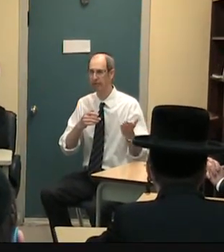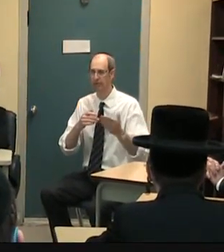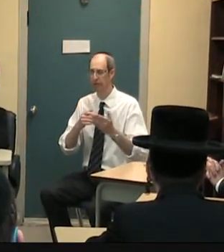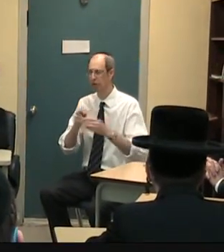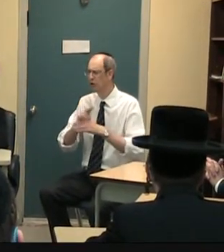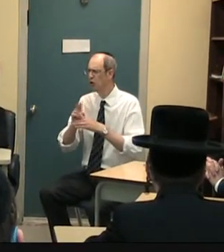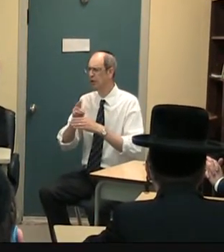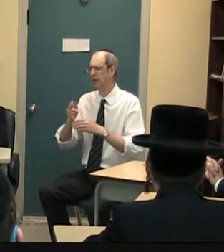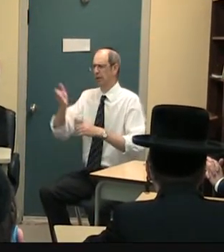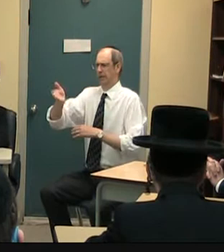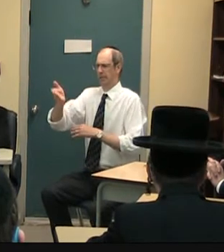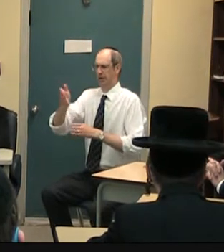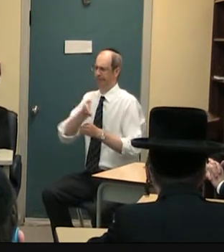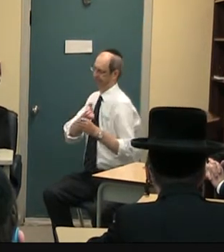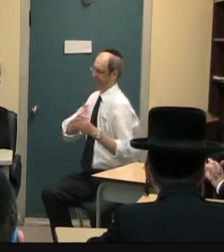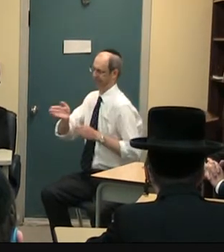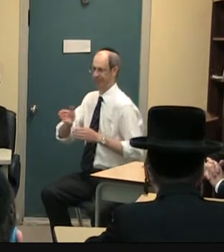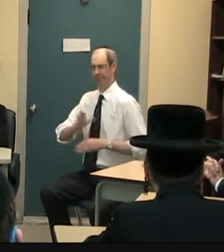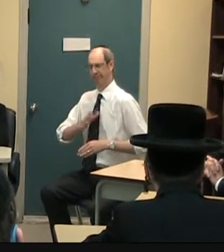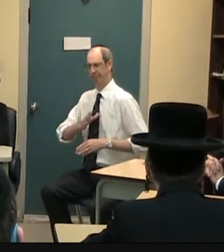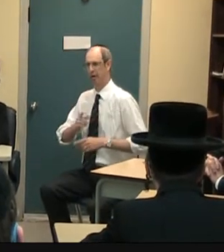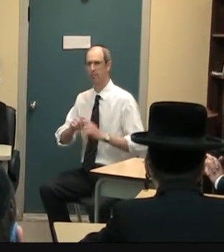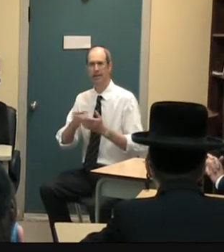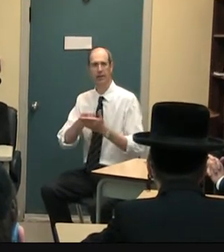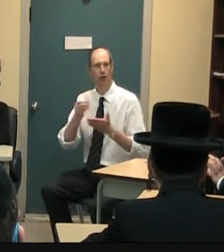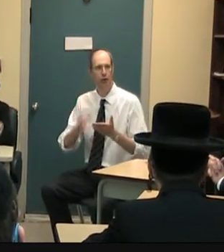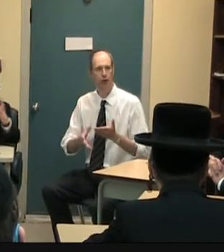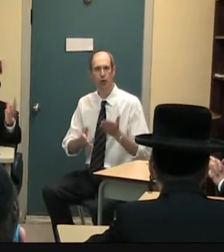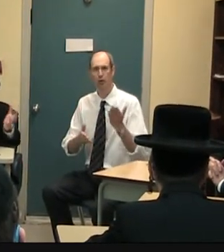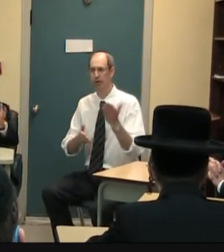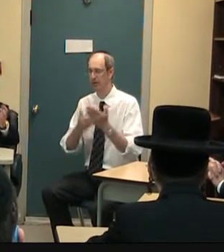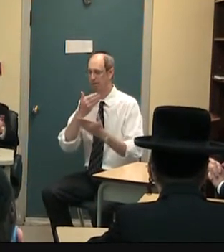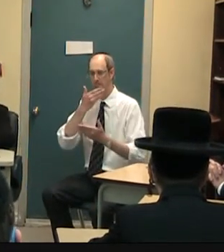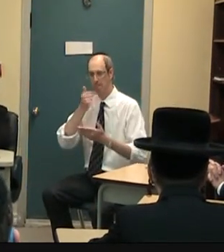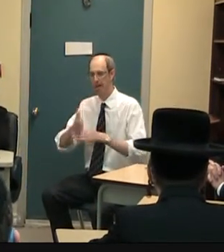But they're never good as good as to tell need them and the sense i get is that is that you won't fool